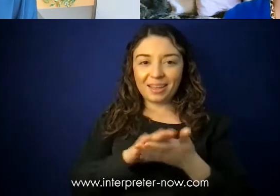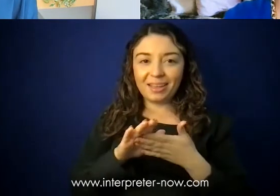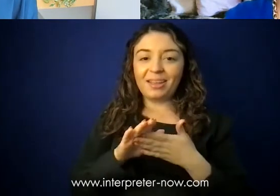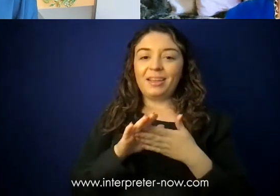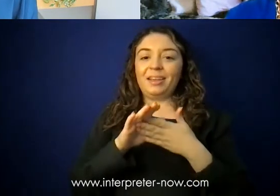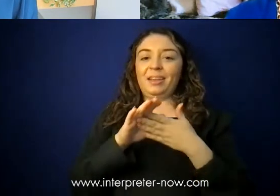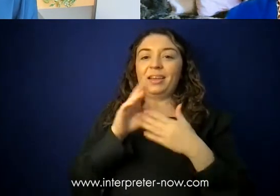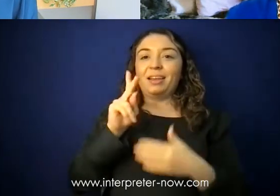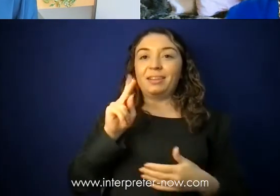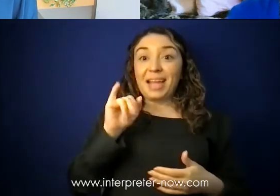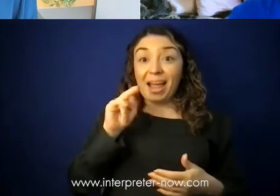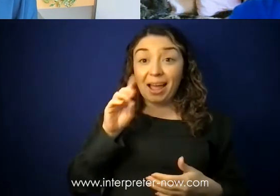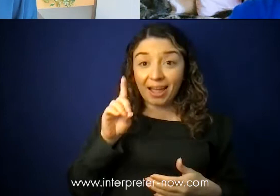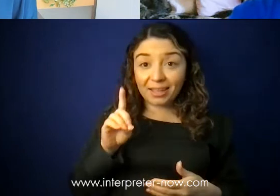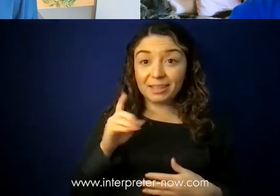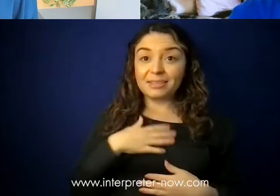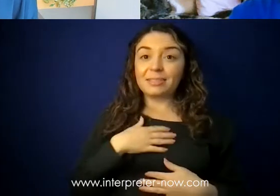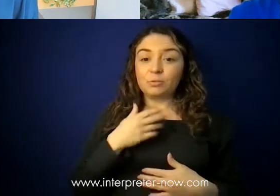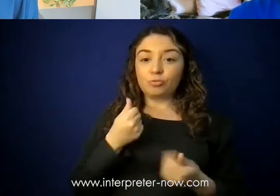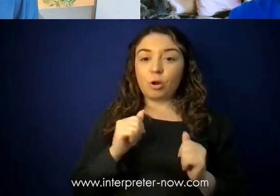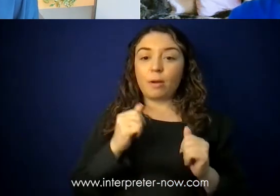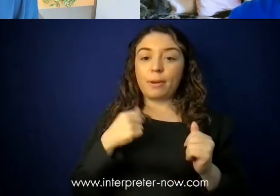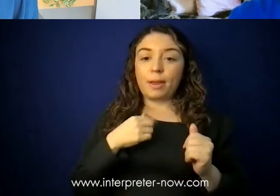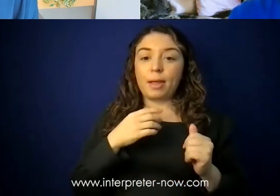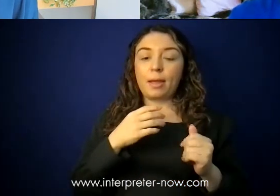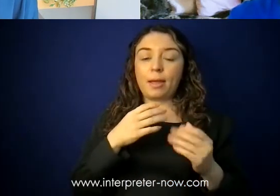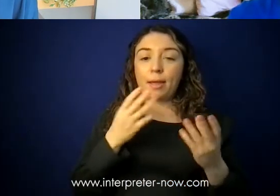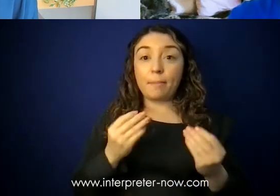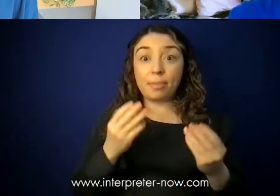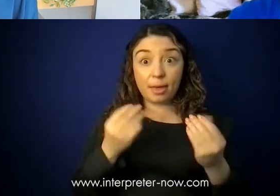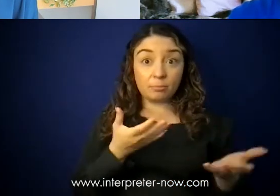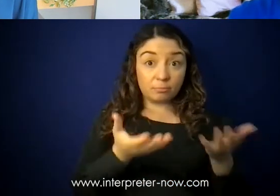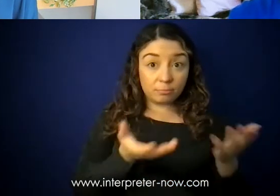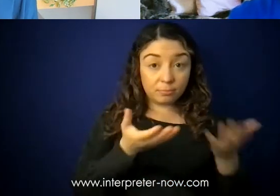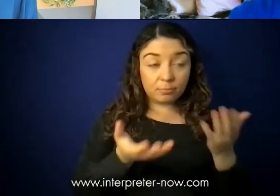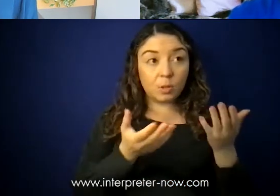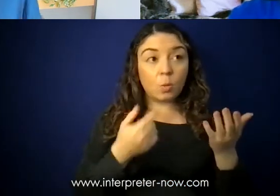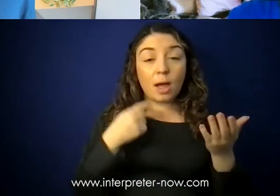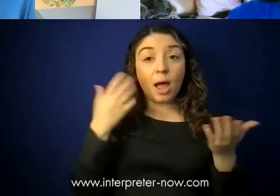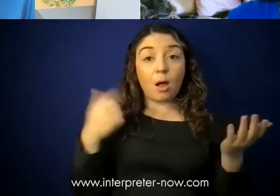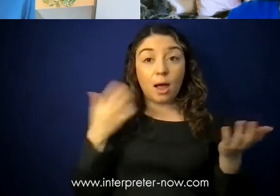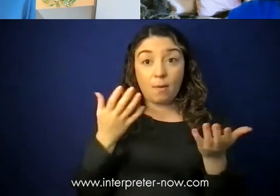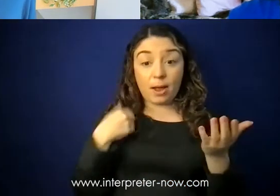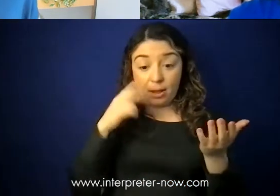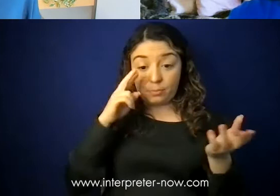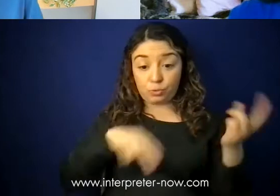to be empathetic – conversation with them about what I observed, and how that might have made the other person feel.